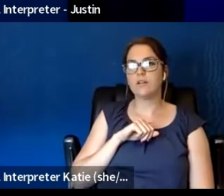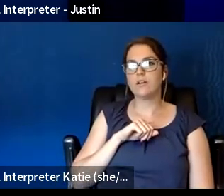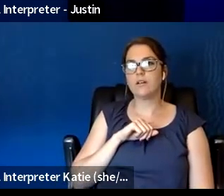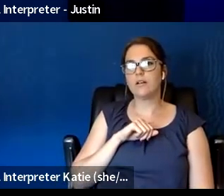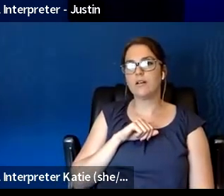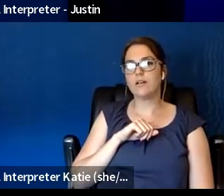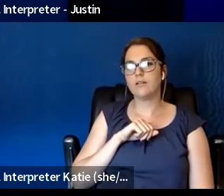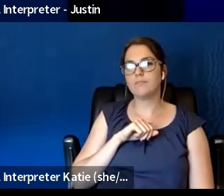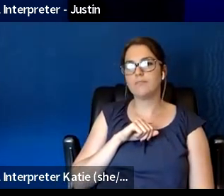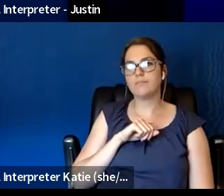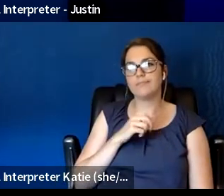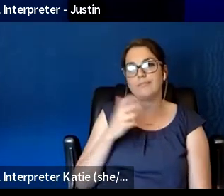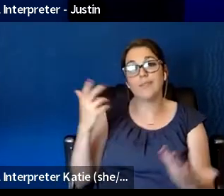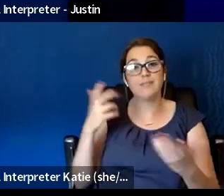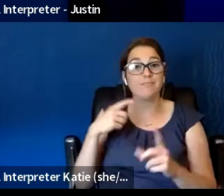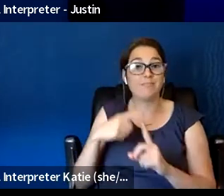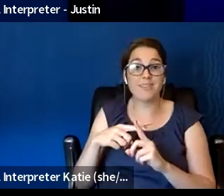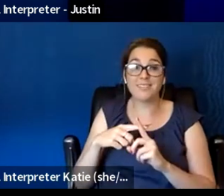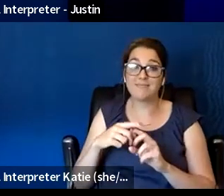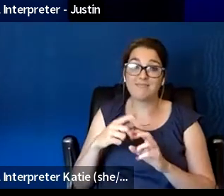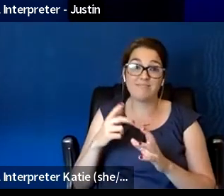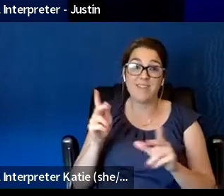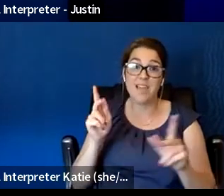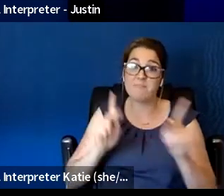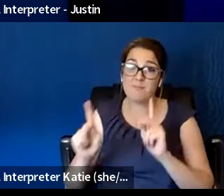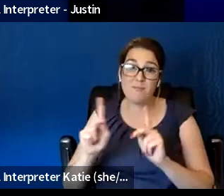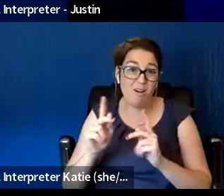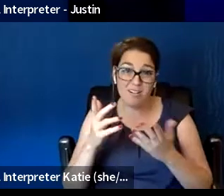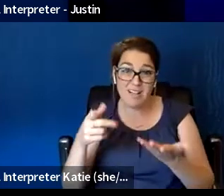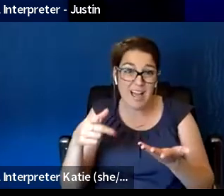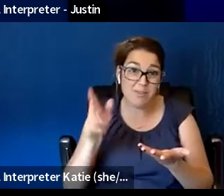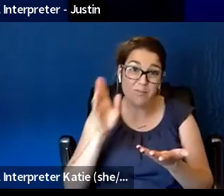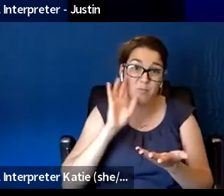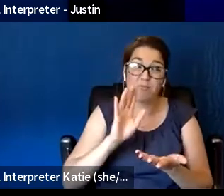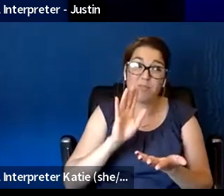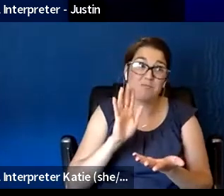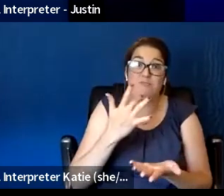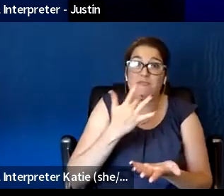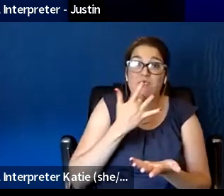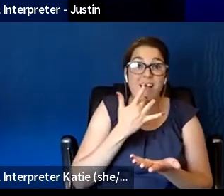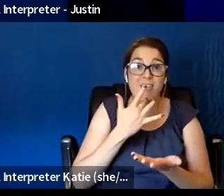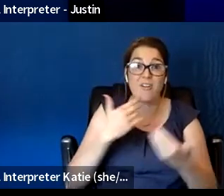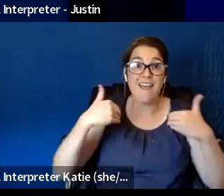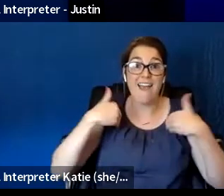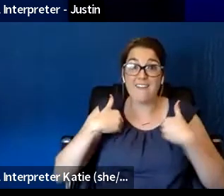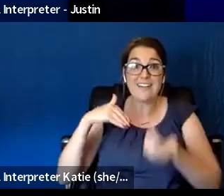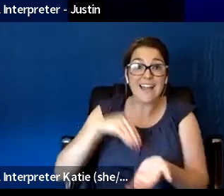of receiving healthcare in your home when you're sick, instead of having to go somewhere for it?